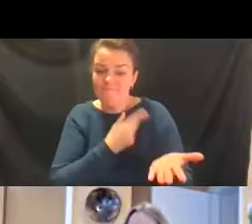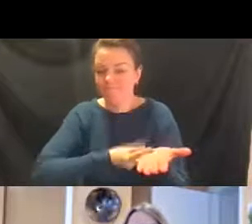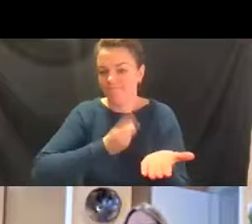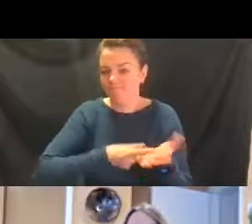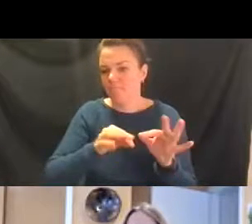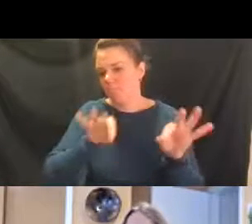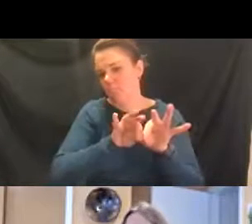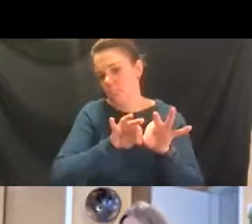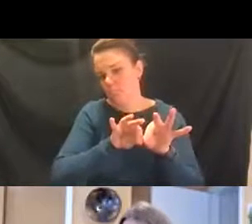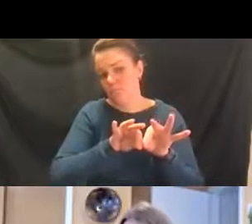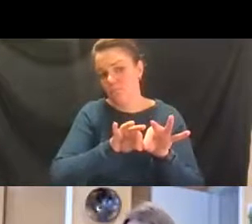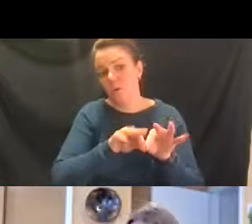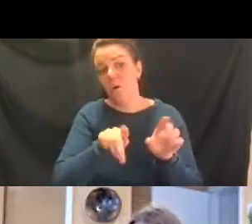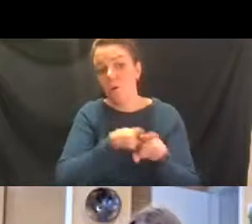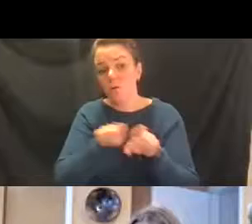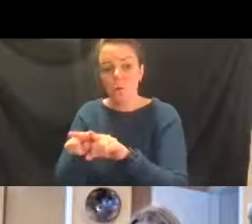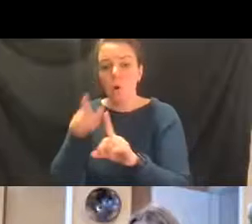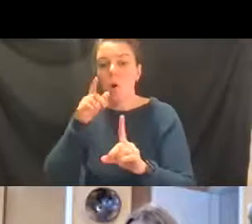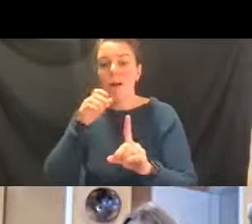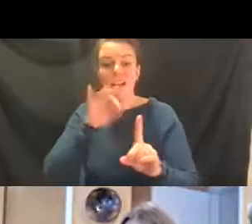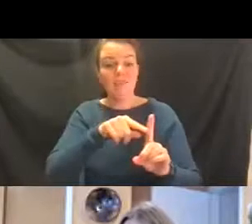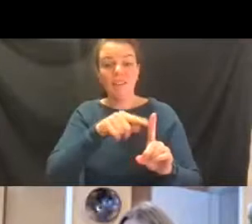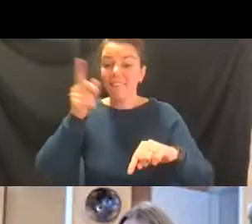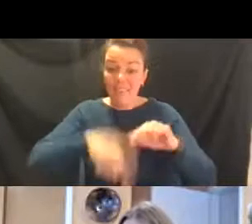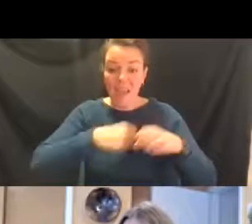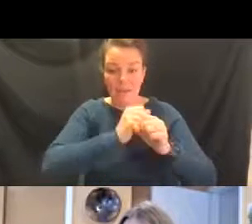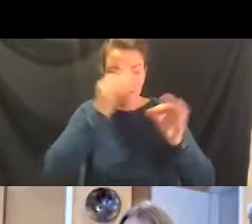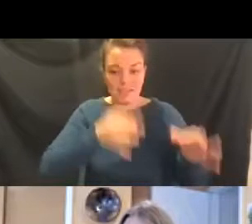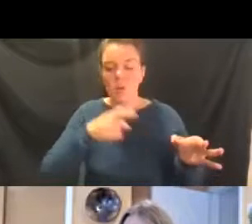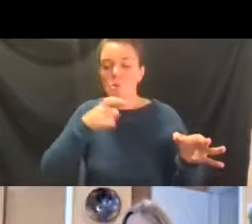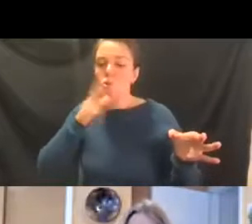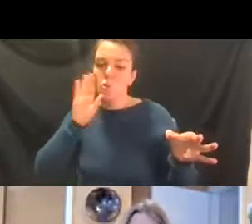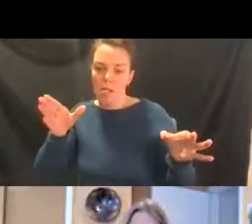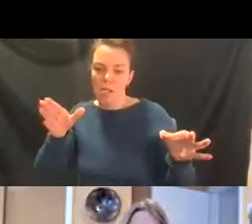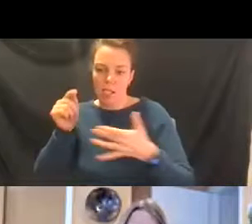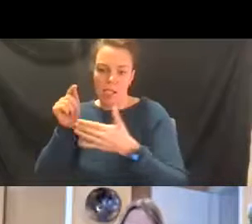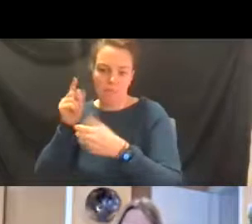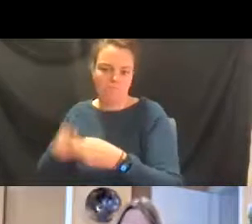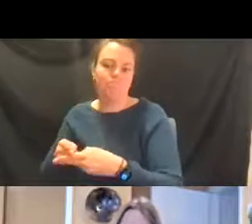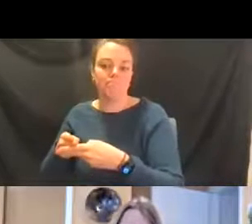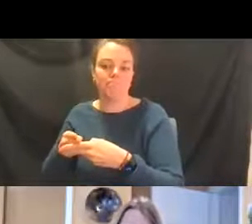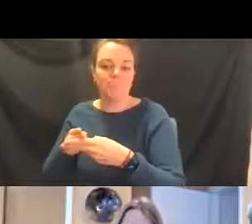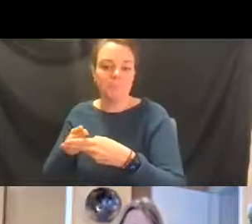substitute decision-makers to be part of it. If that person does have a substitute decision-maker